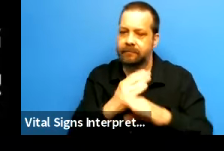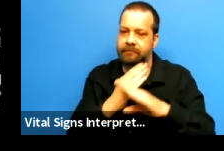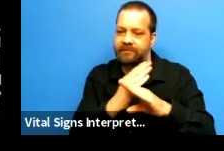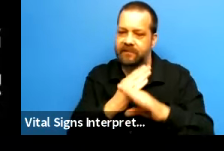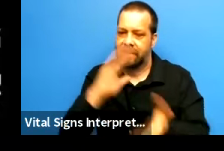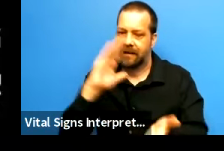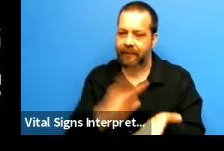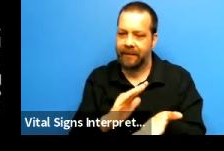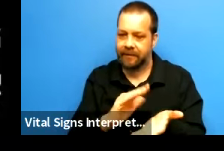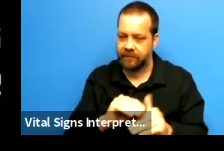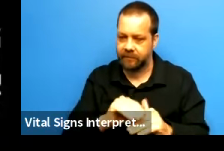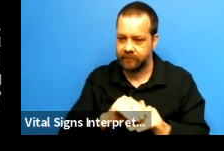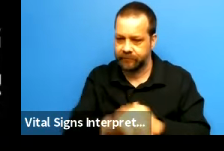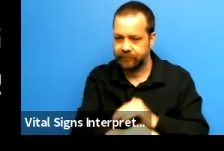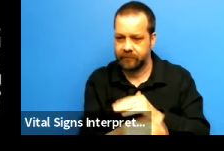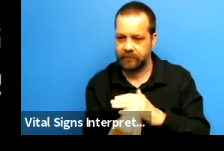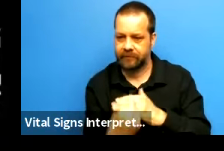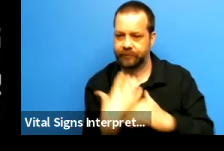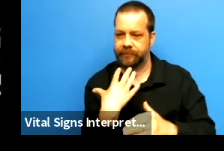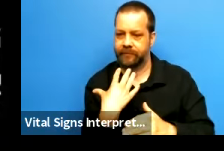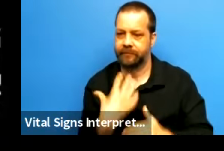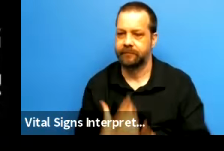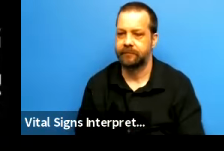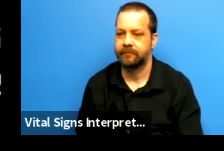All of those things need to be looked at carefully.